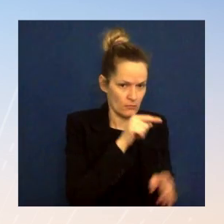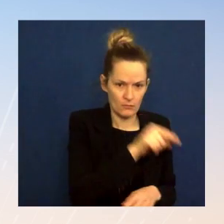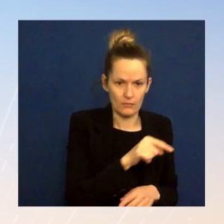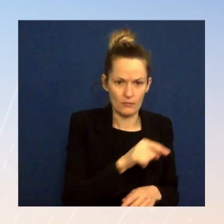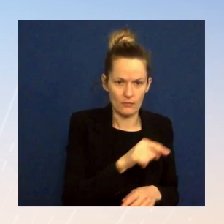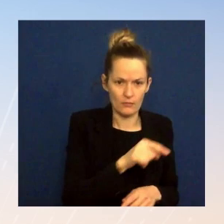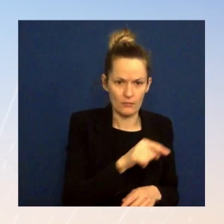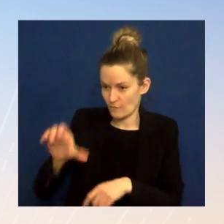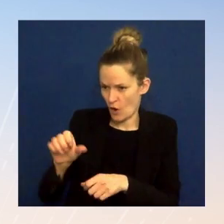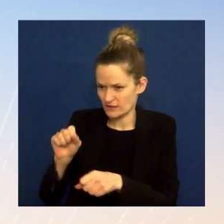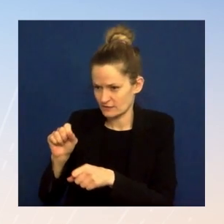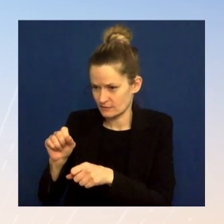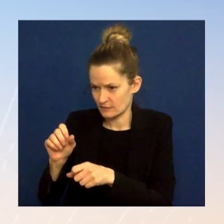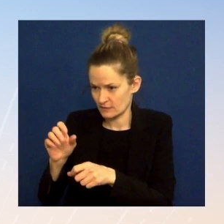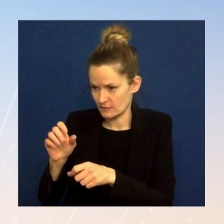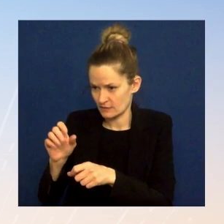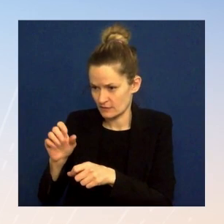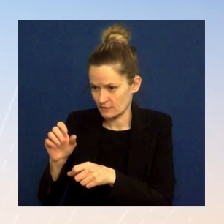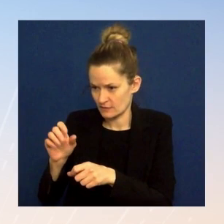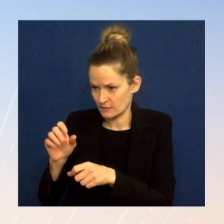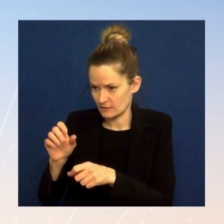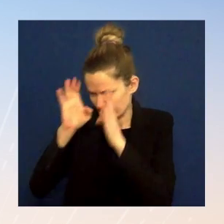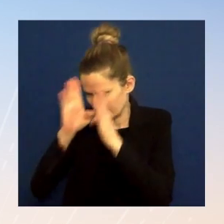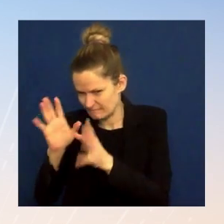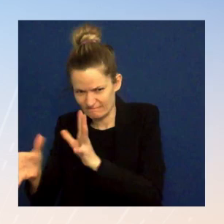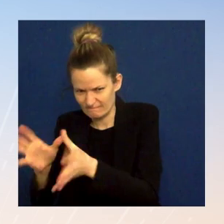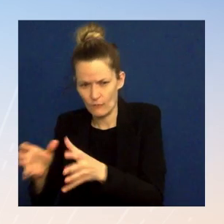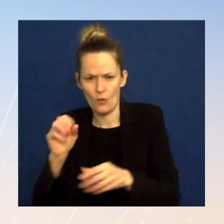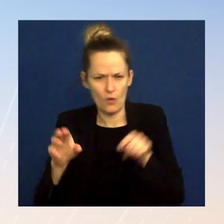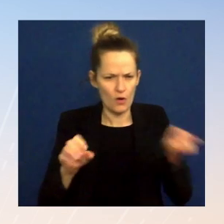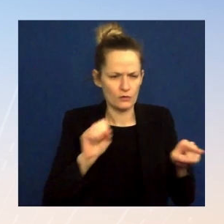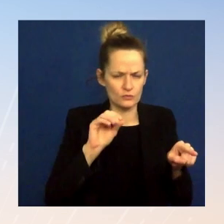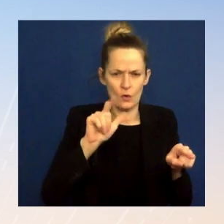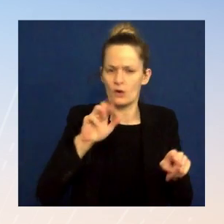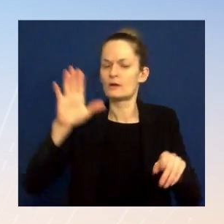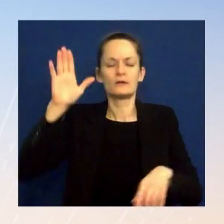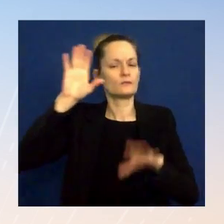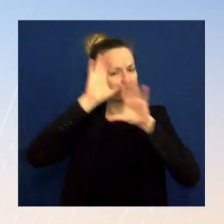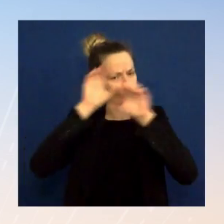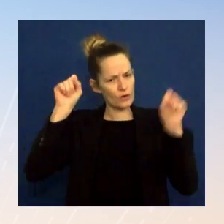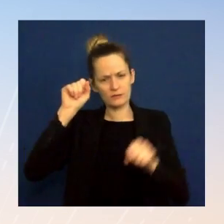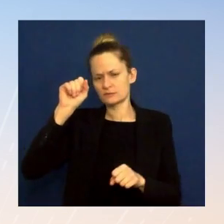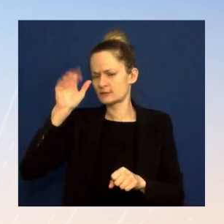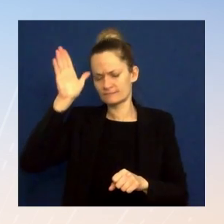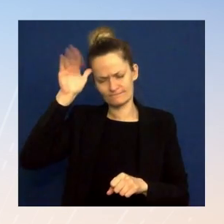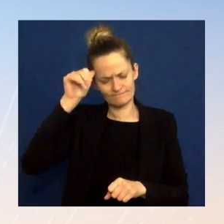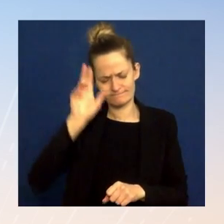And so, the President is determined to produce an outcome in which we can both get the solar deployment we need